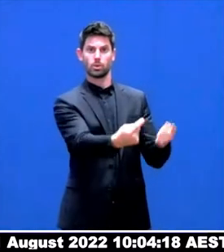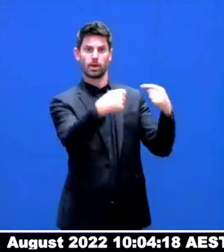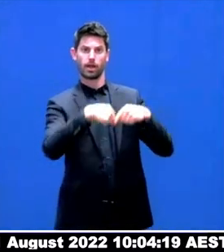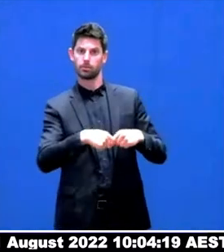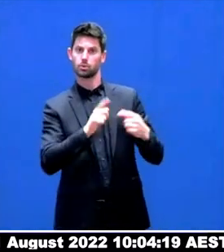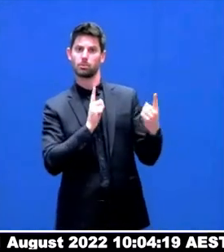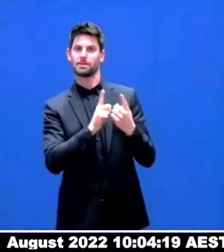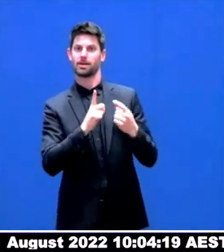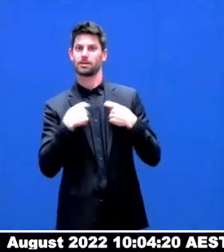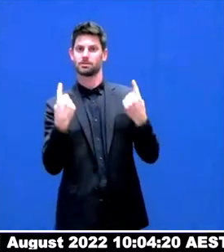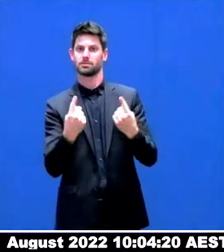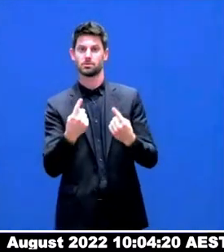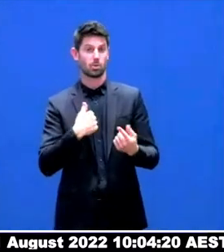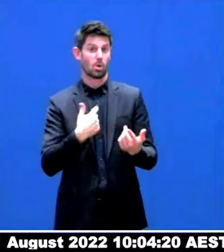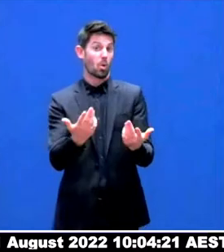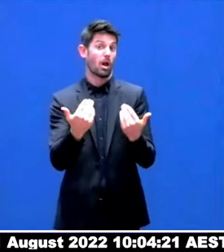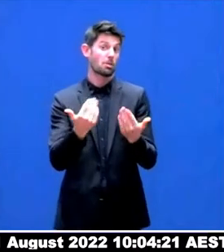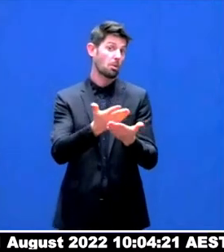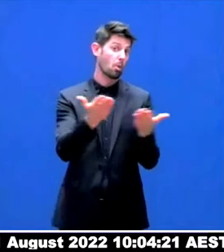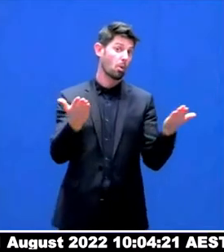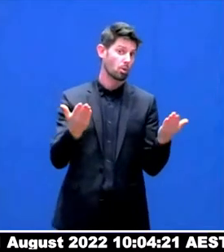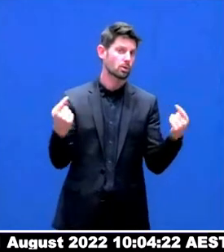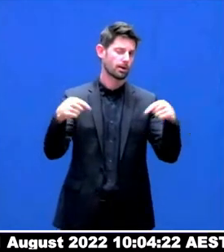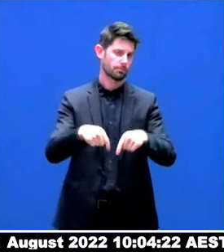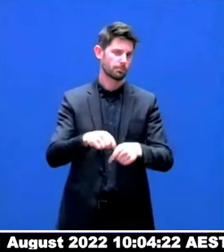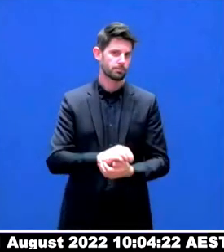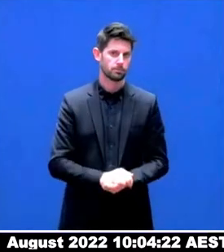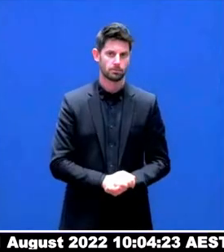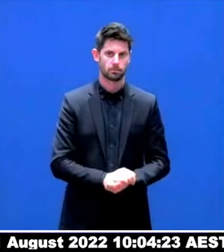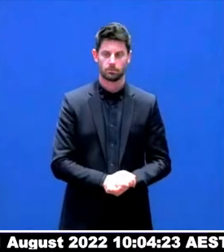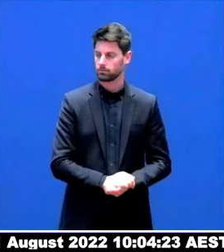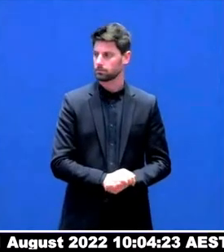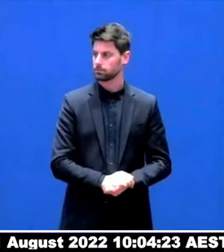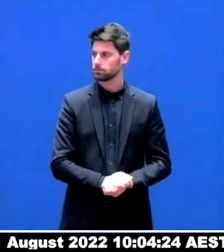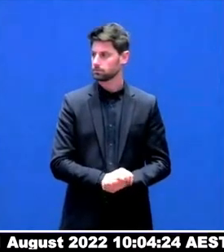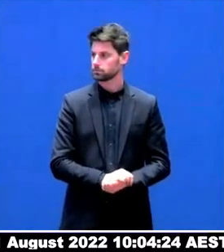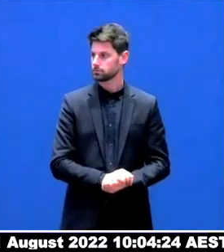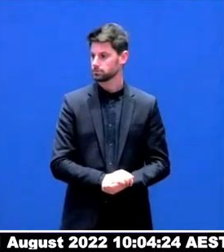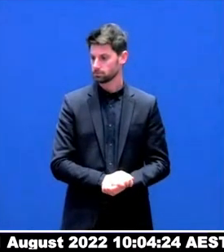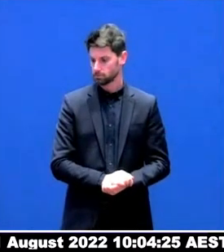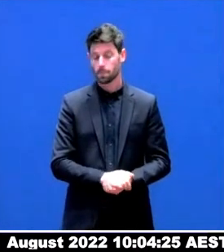I think everybody is welcome to the afternoon tea. Thank you. Alright. Thank you very much.